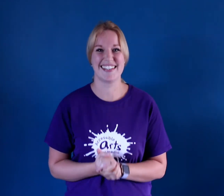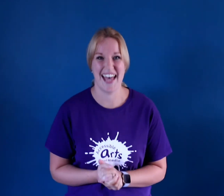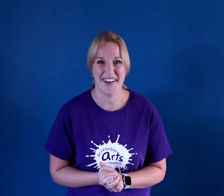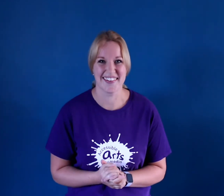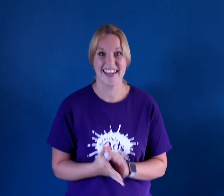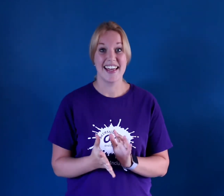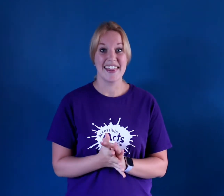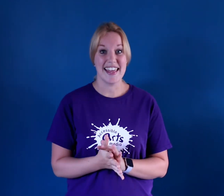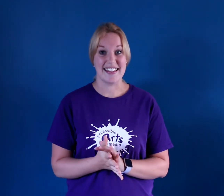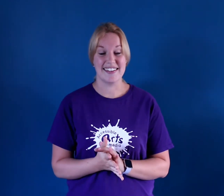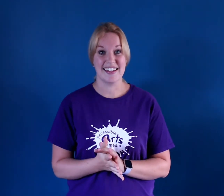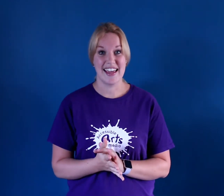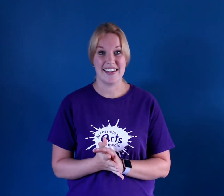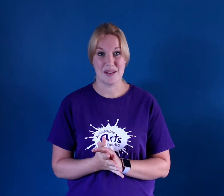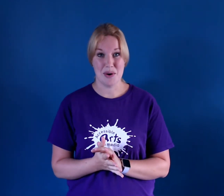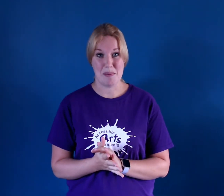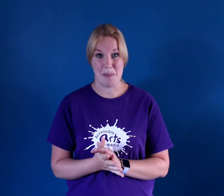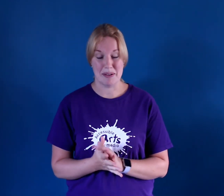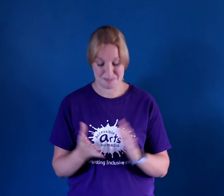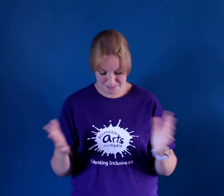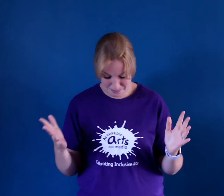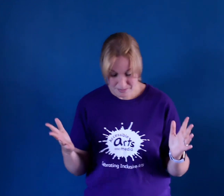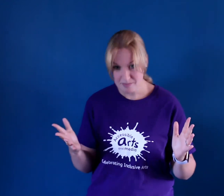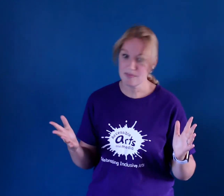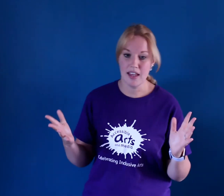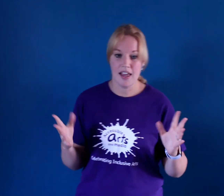So this is the warm-up.